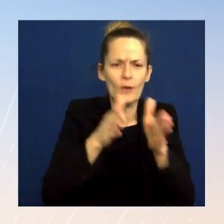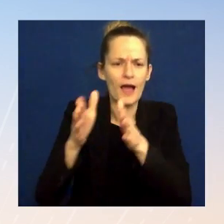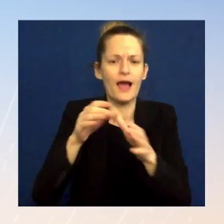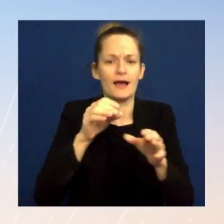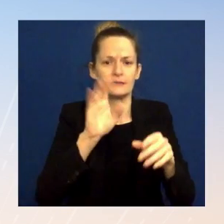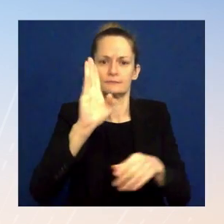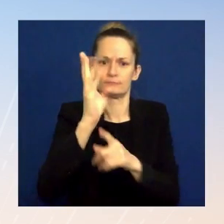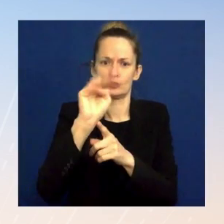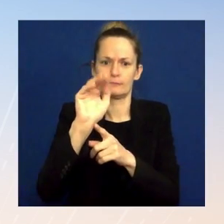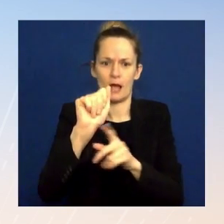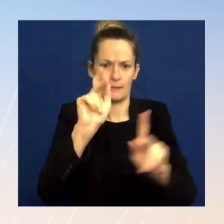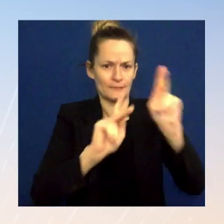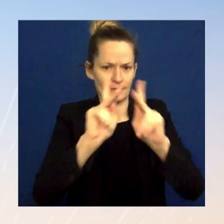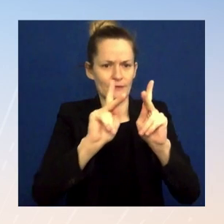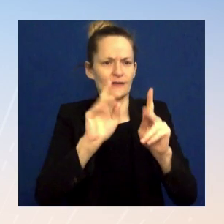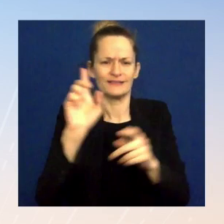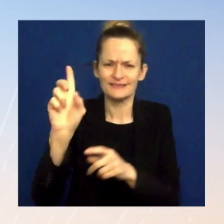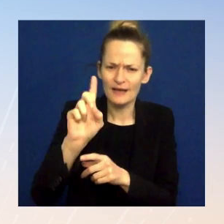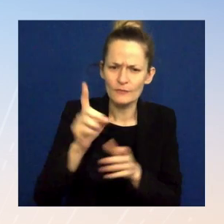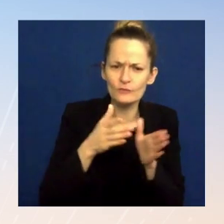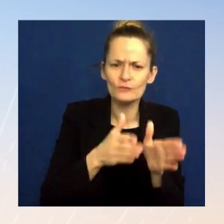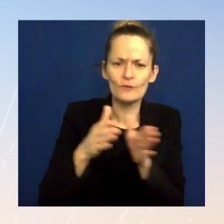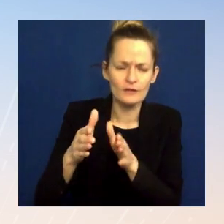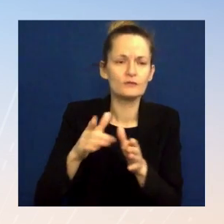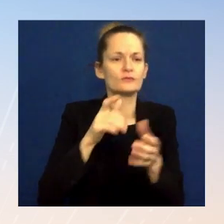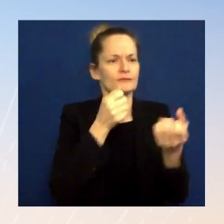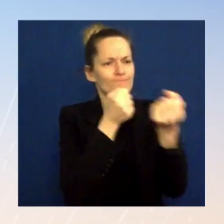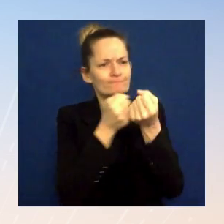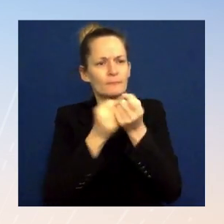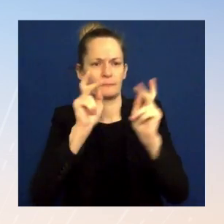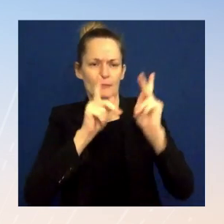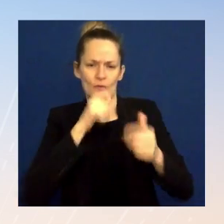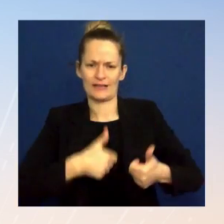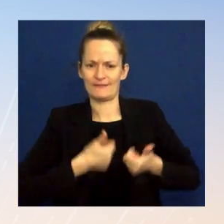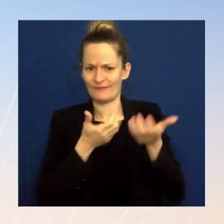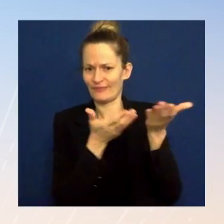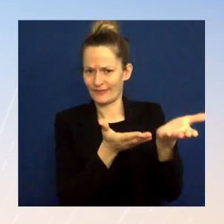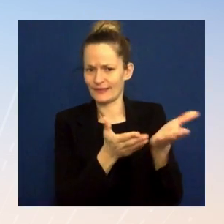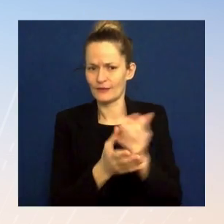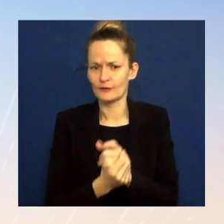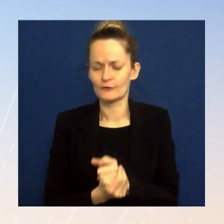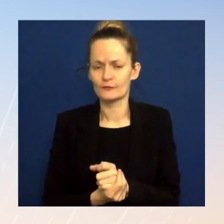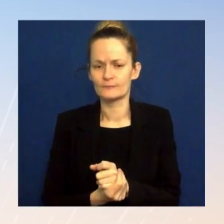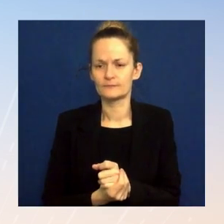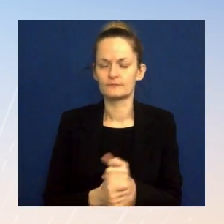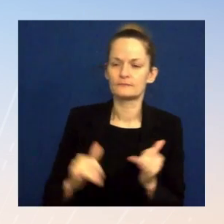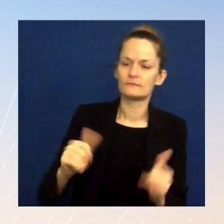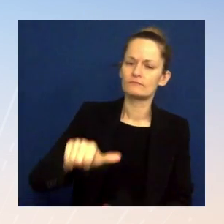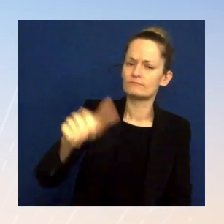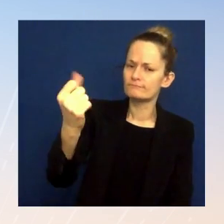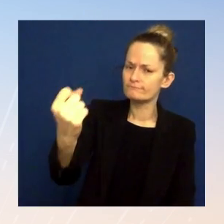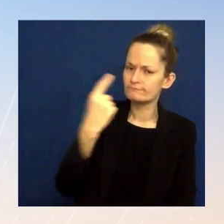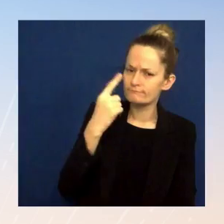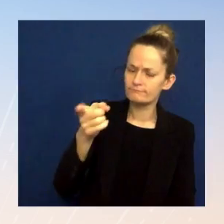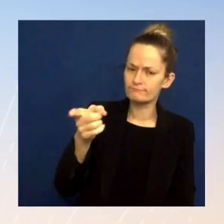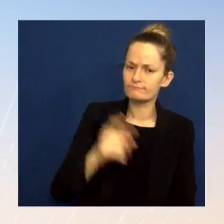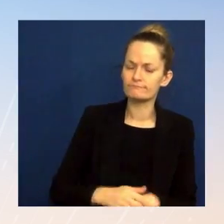The Press: Jake? >> Mr. Sullivan: Yeah. The Press: Thank you so much. I have two questions. Economists believe -- on the G20 -- economists believe that, by 2024,